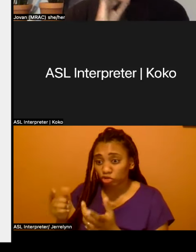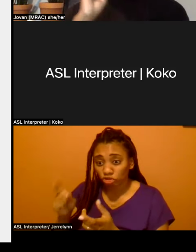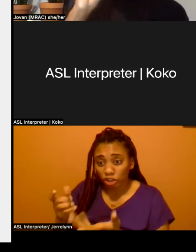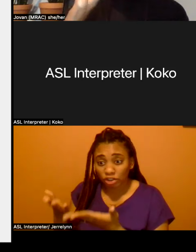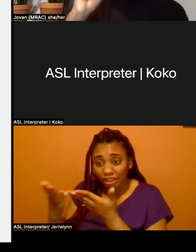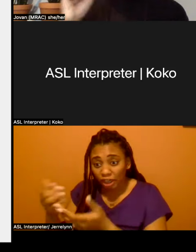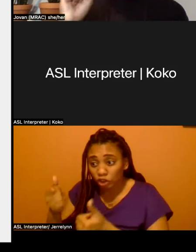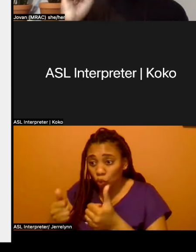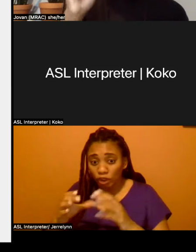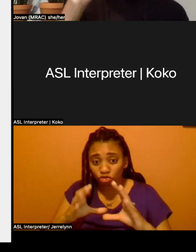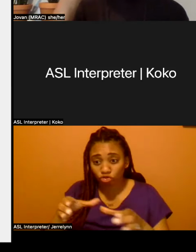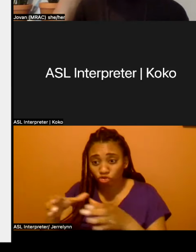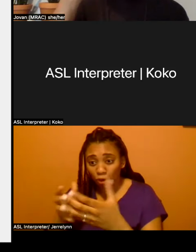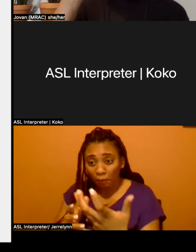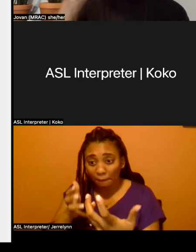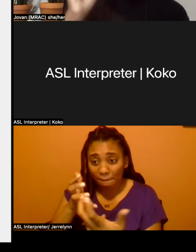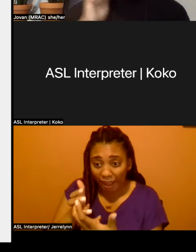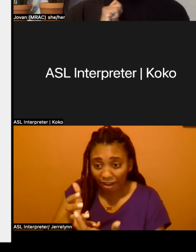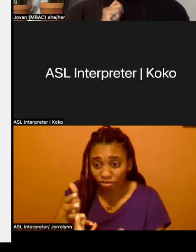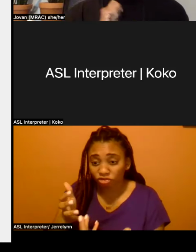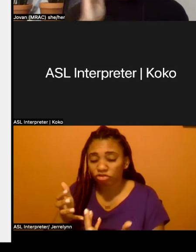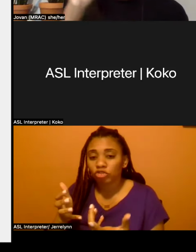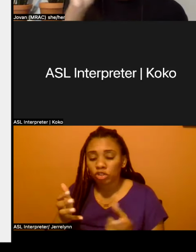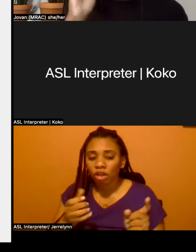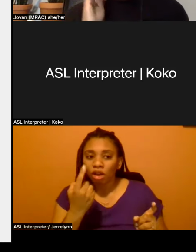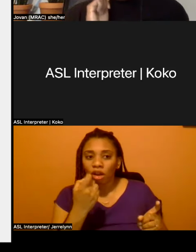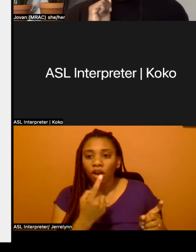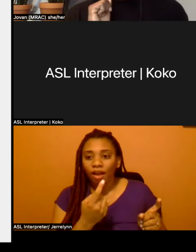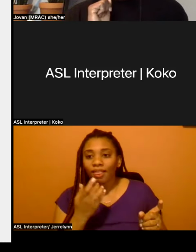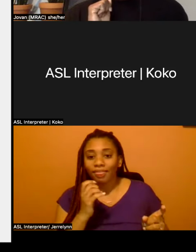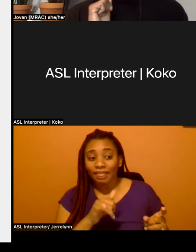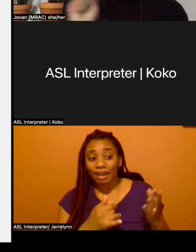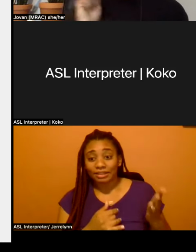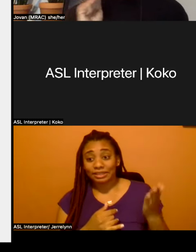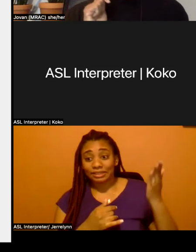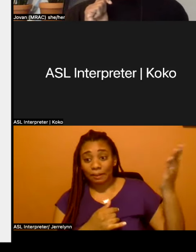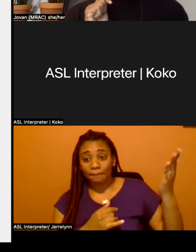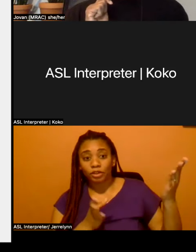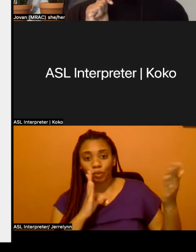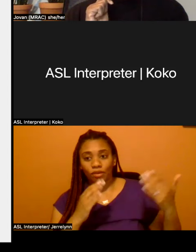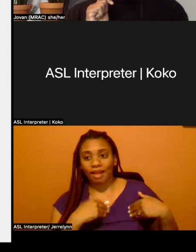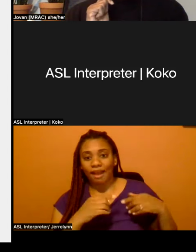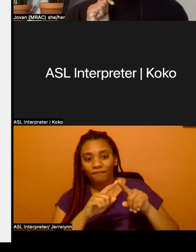In the submission, there are check boxes for you to select those.